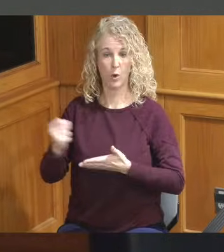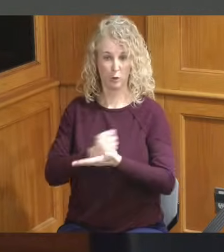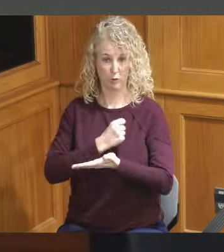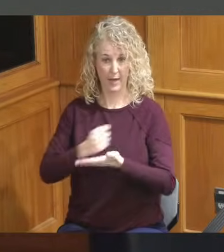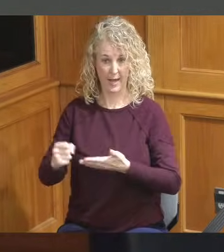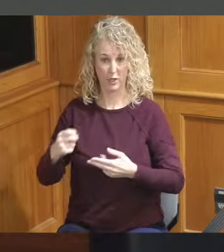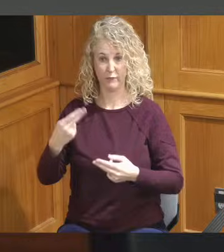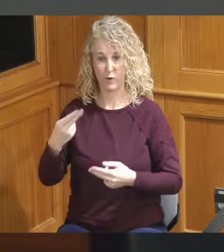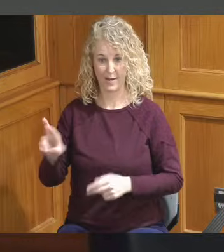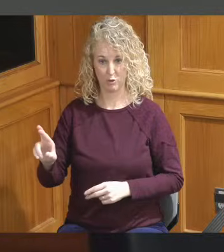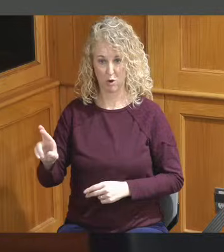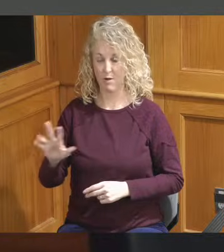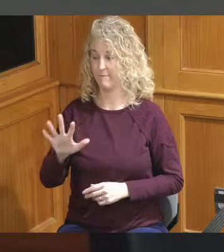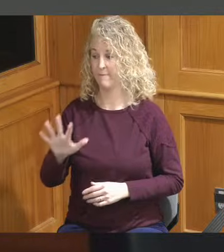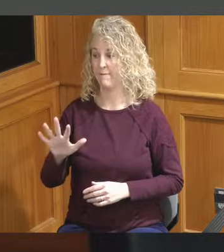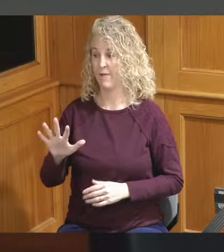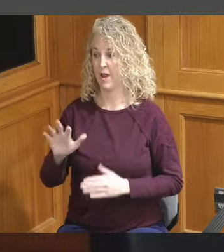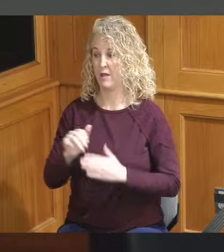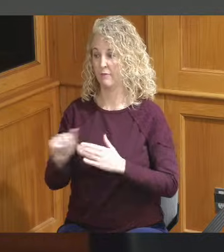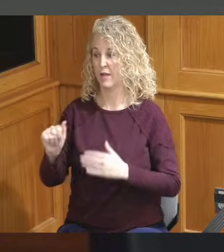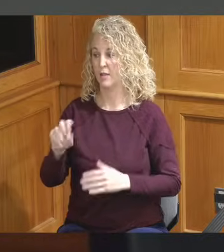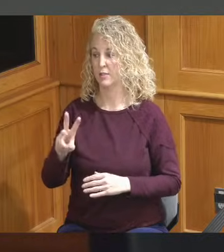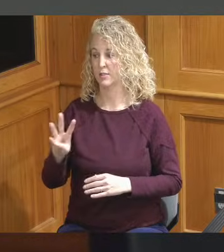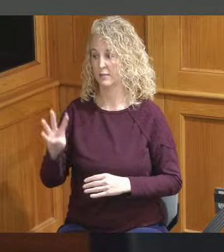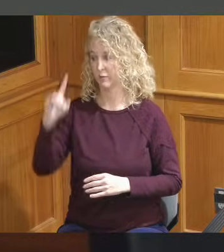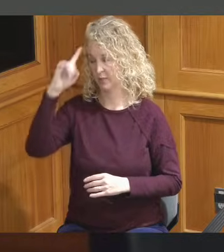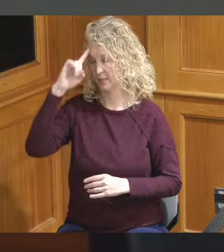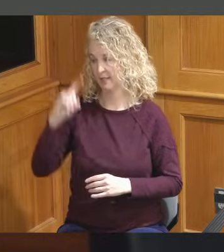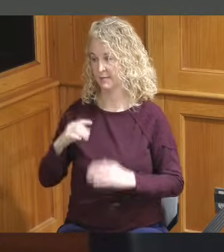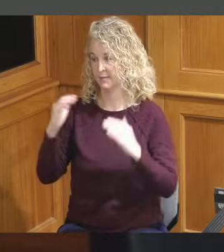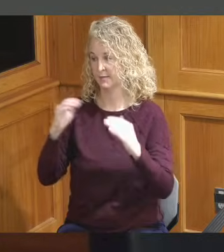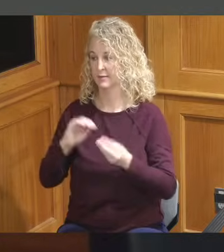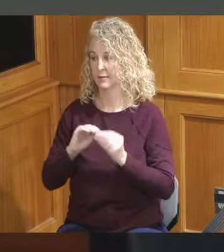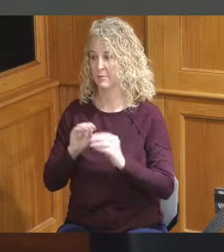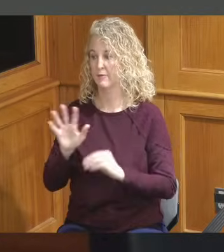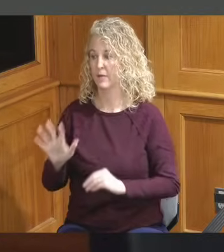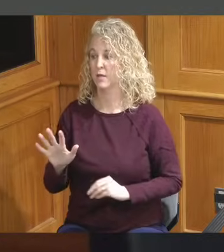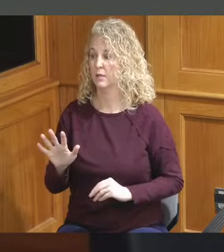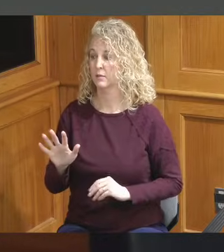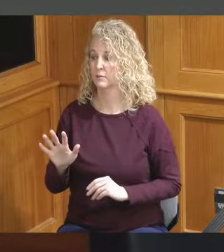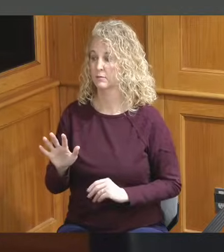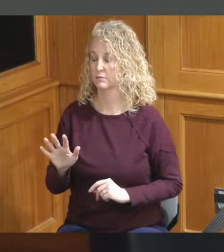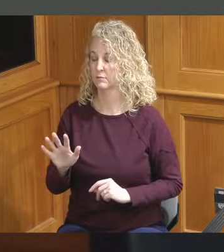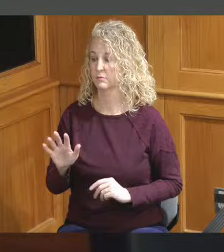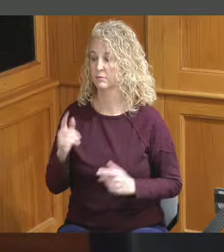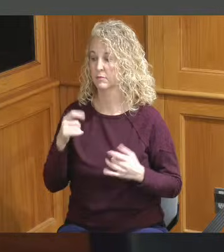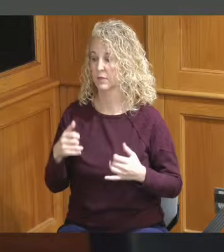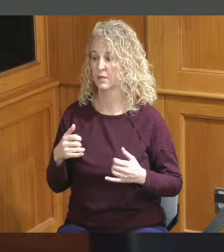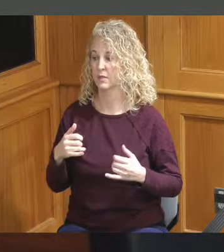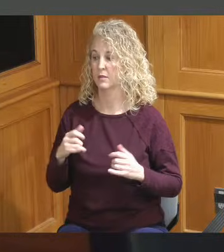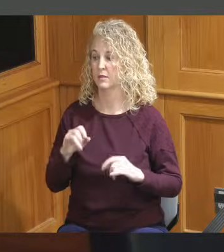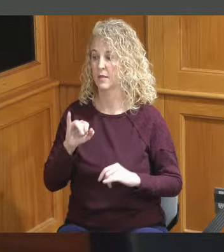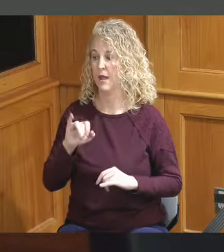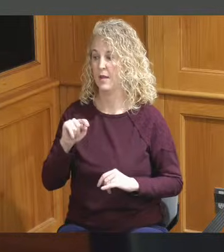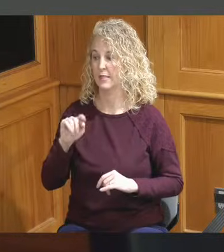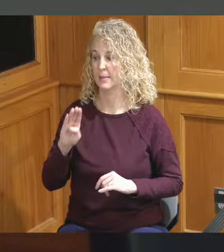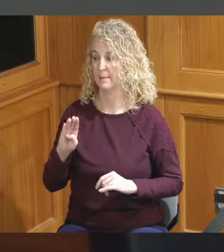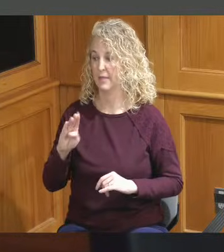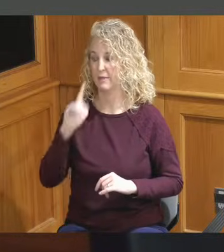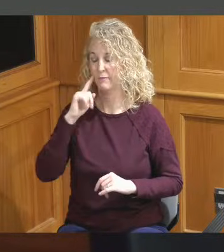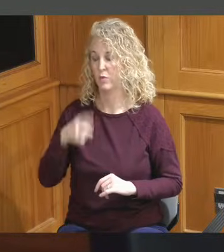human resources at $5.64. Item number five is an award of an ITB to Proource for the